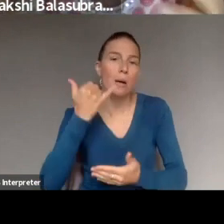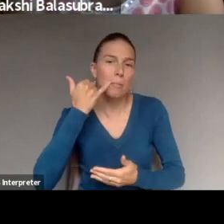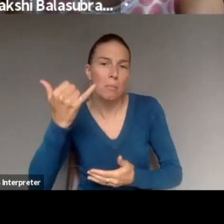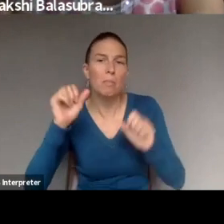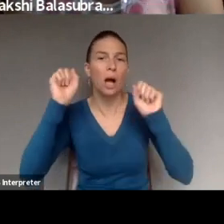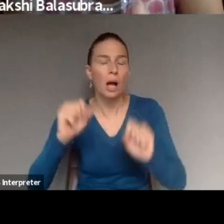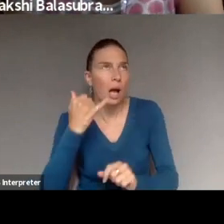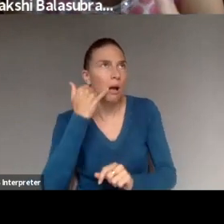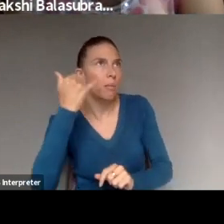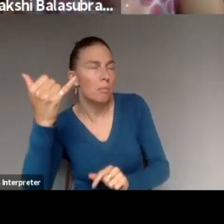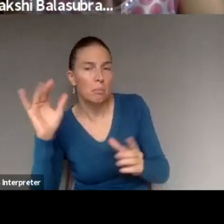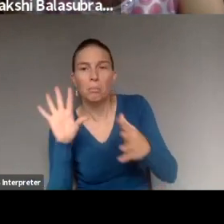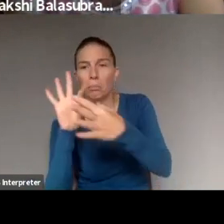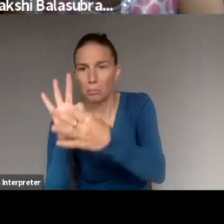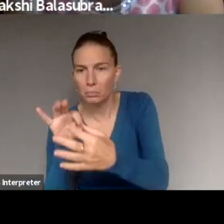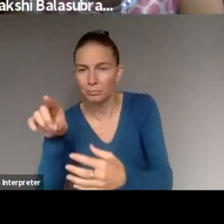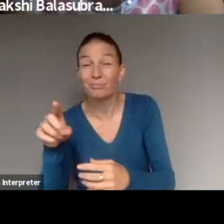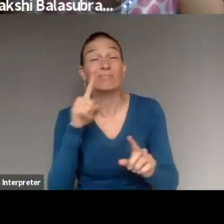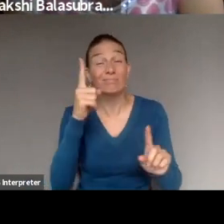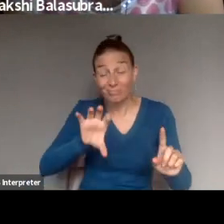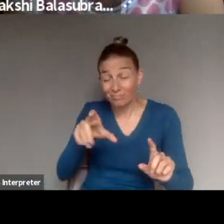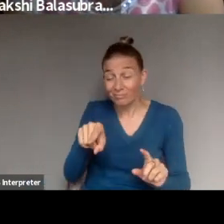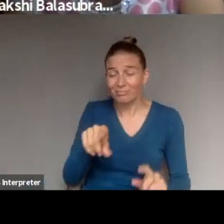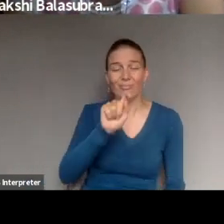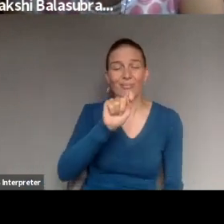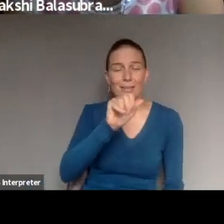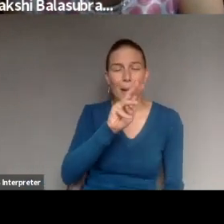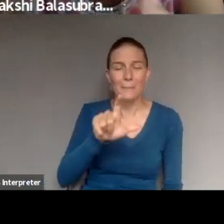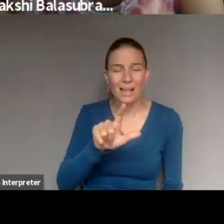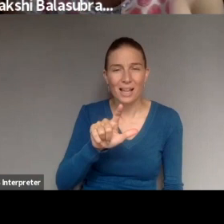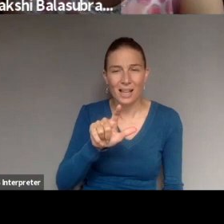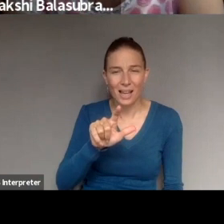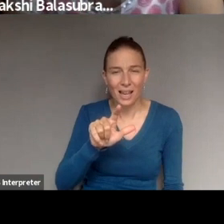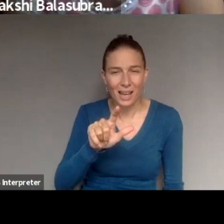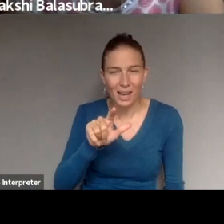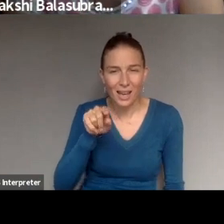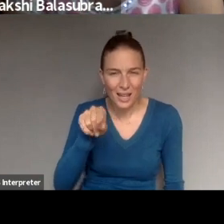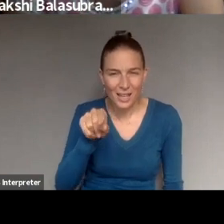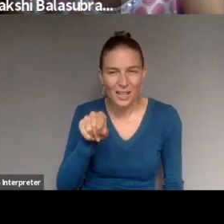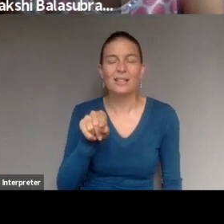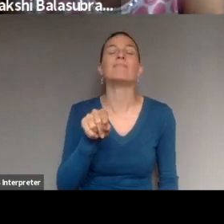In Tamil Nadu, one of the states in India, that is, they have announced a one-off cash transfer